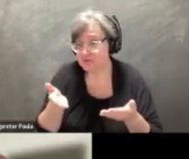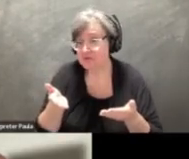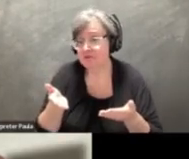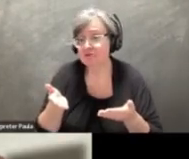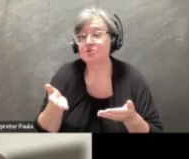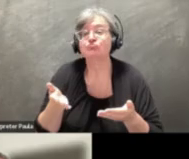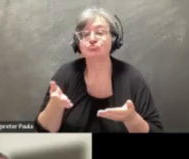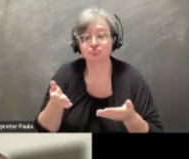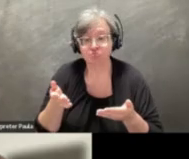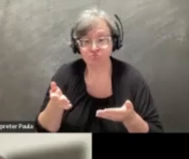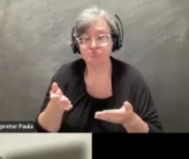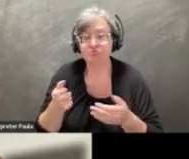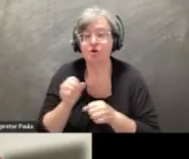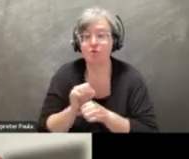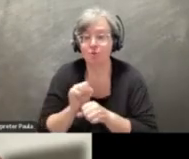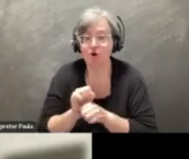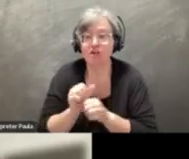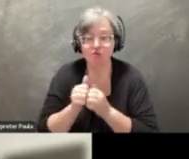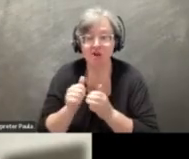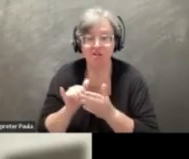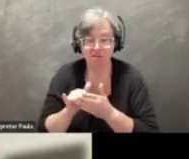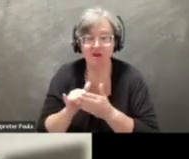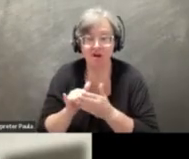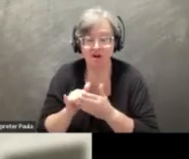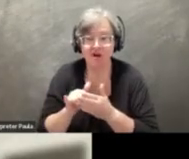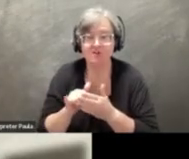for a long time, has constantly